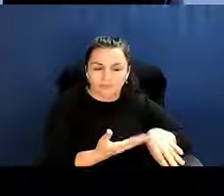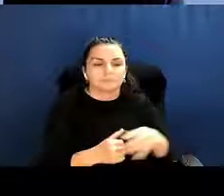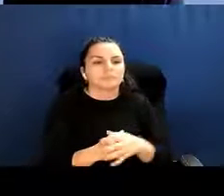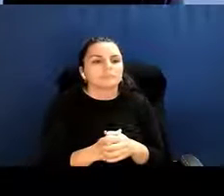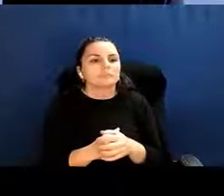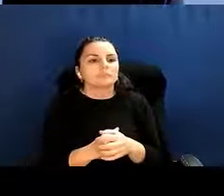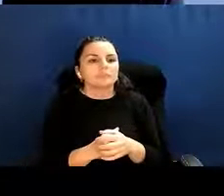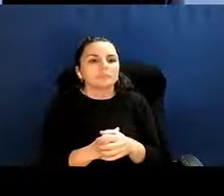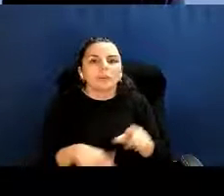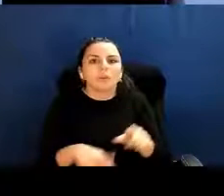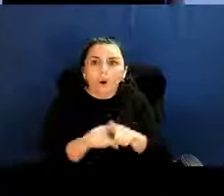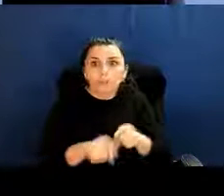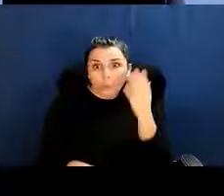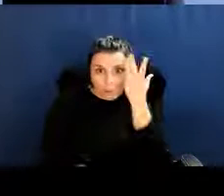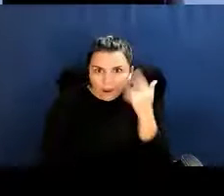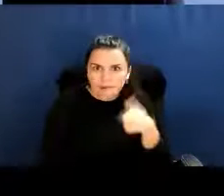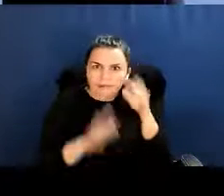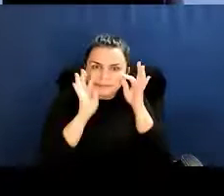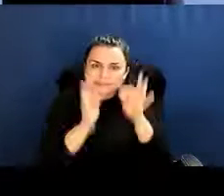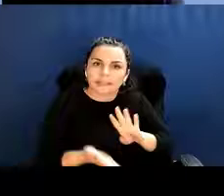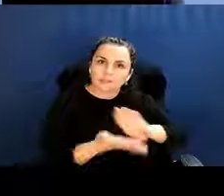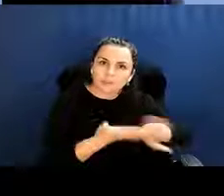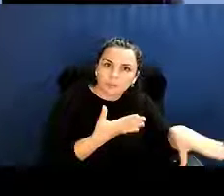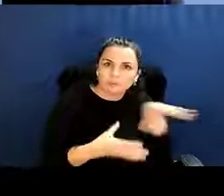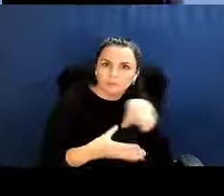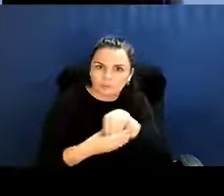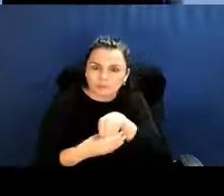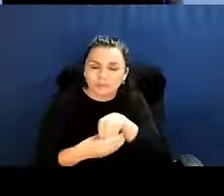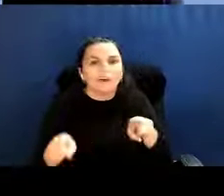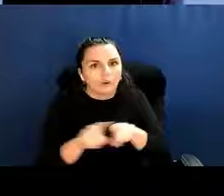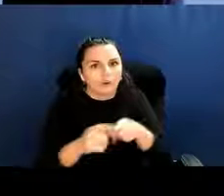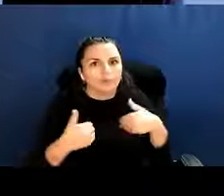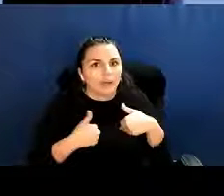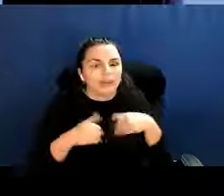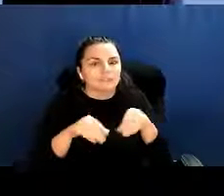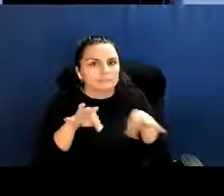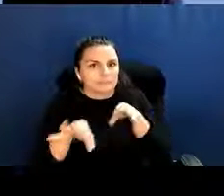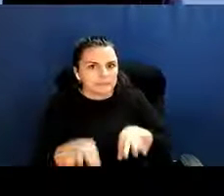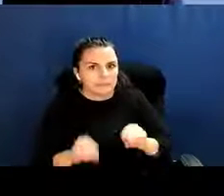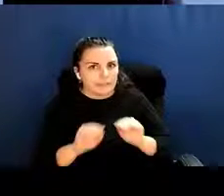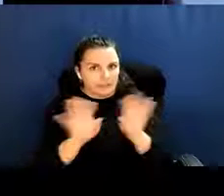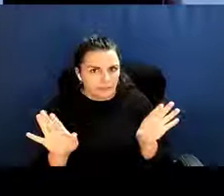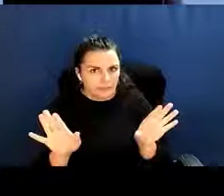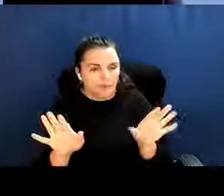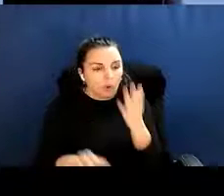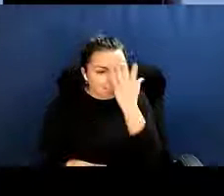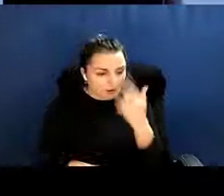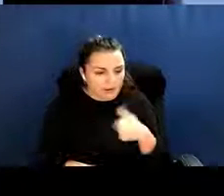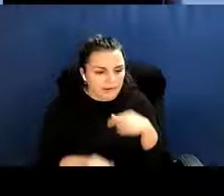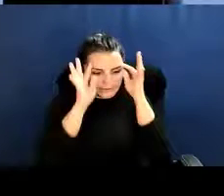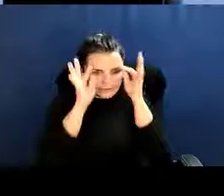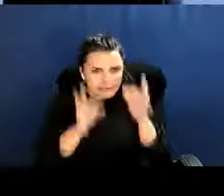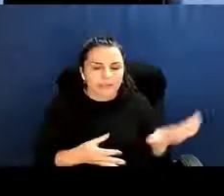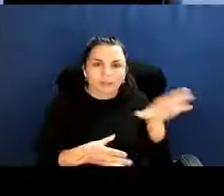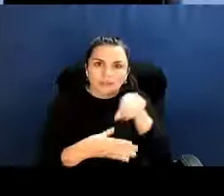and why and offer a clear explanation and justification for your criteria for IRB consideration.